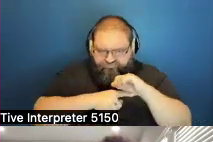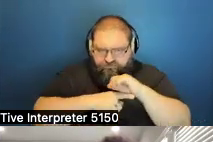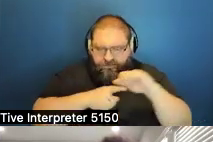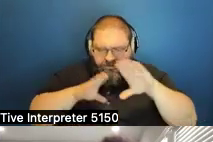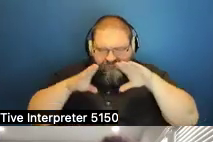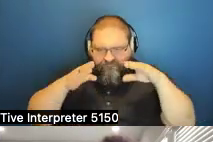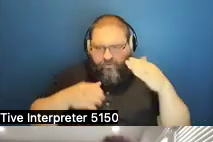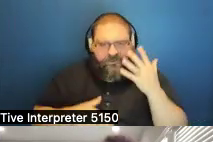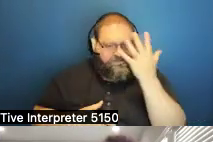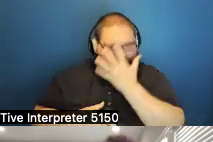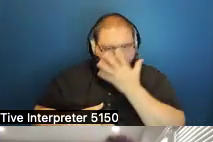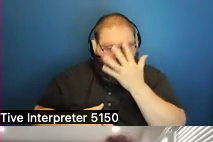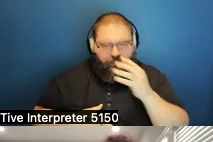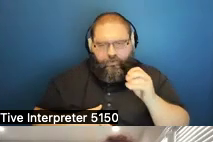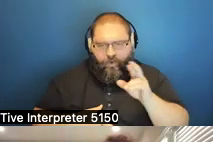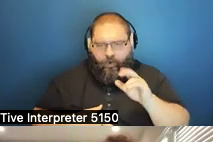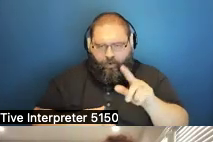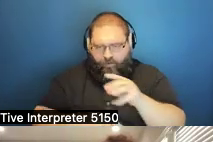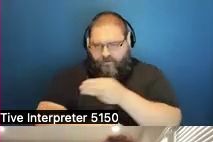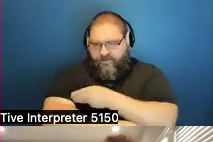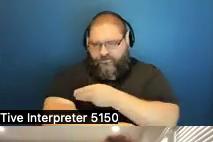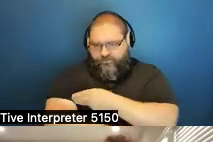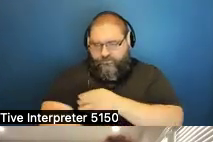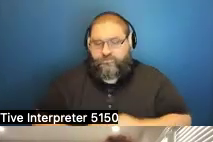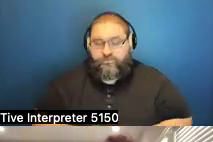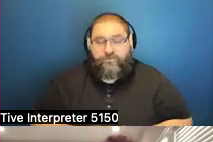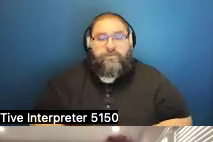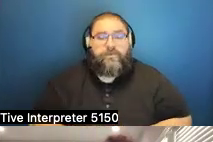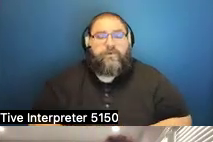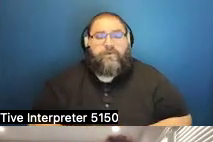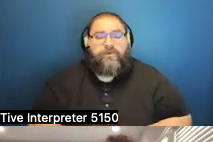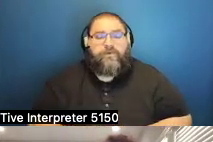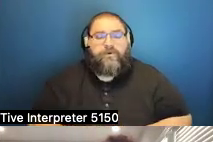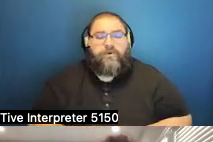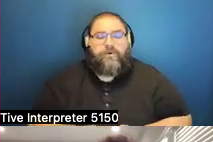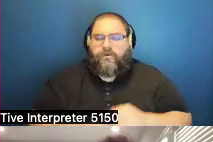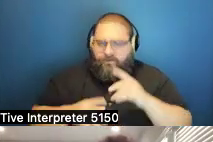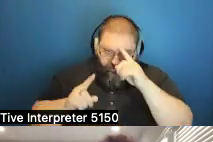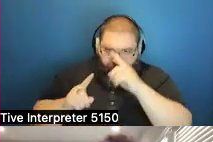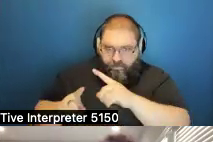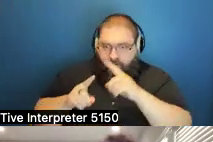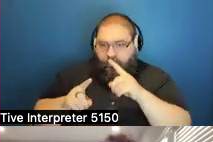19:48:36 They are helping… 19:48:39 To strengthen the weak markers,